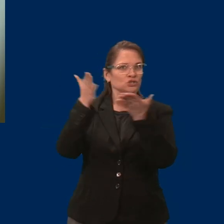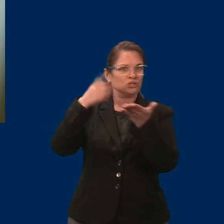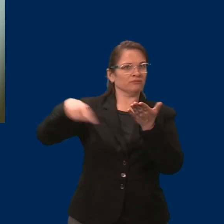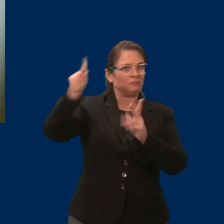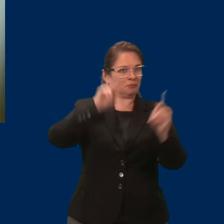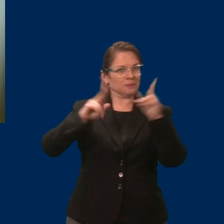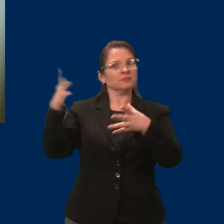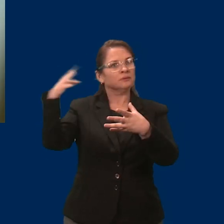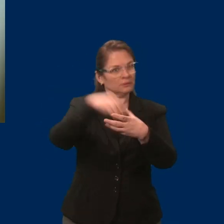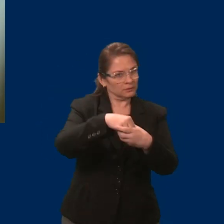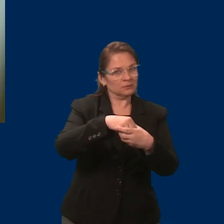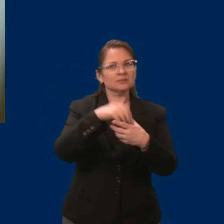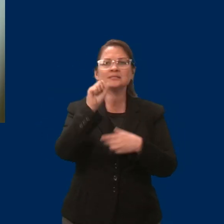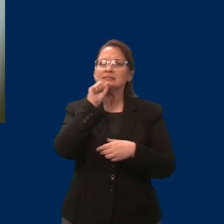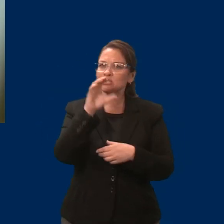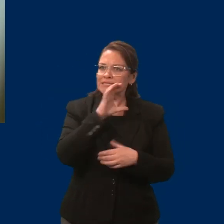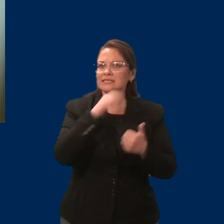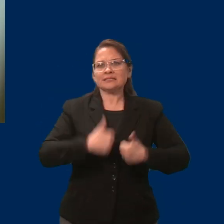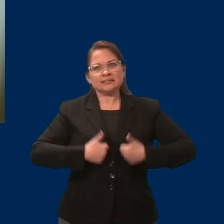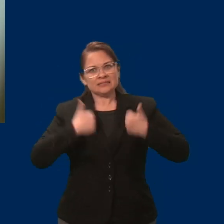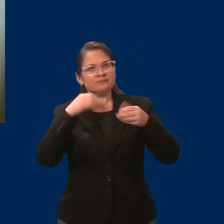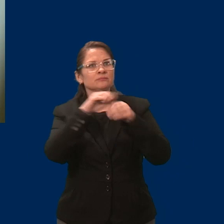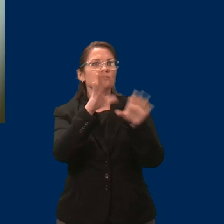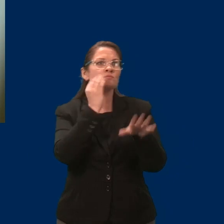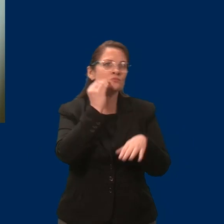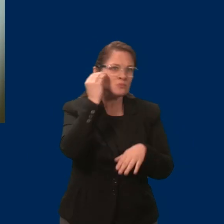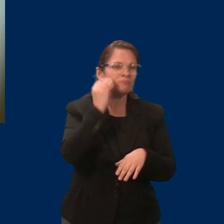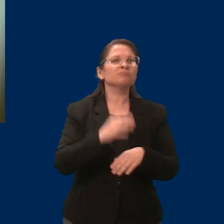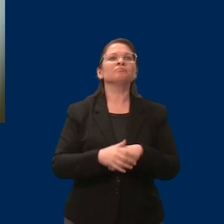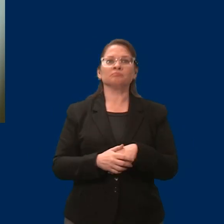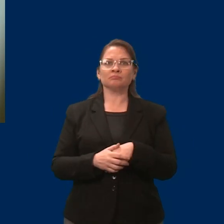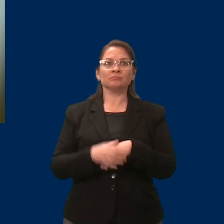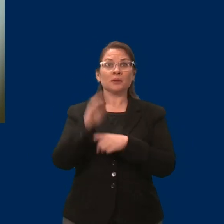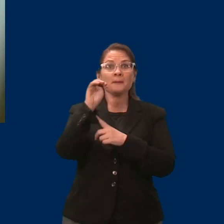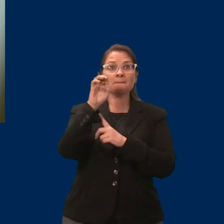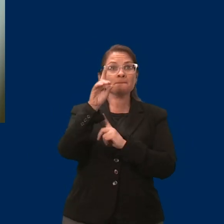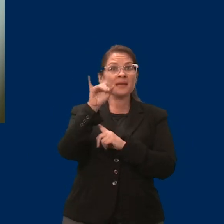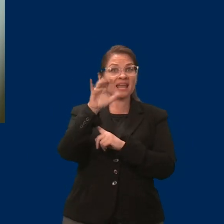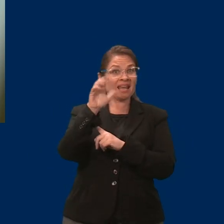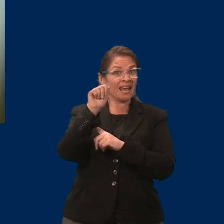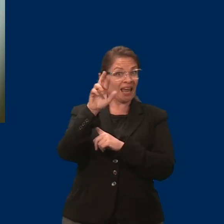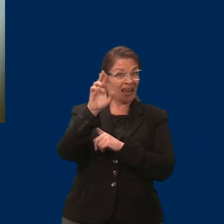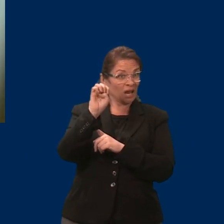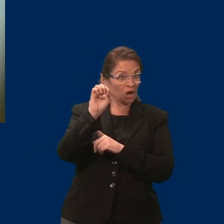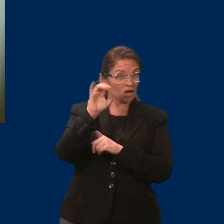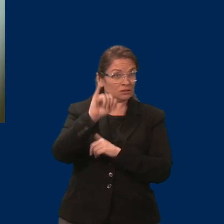particularly those that are eligible for both Medicare and Medicaid benefits. And this would make the program work together